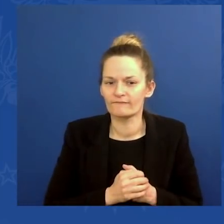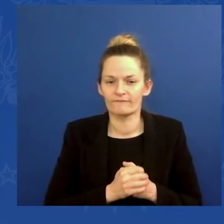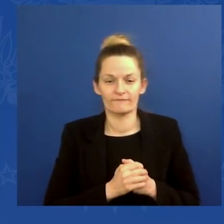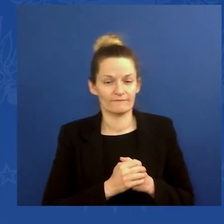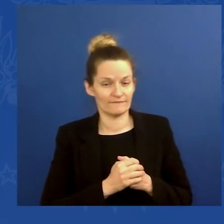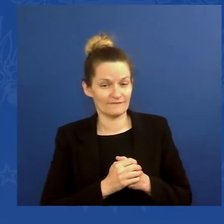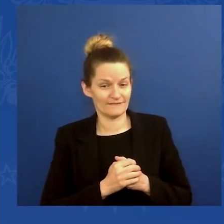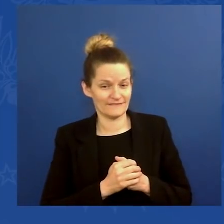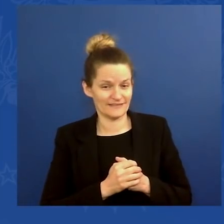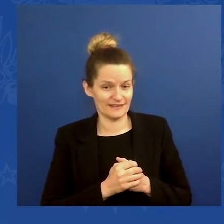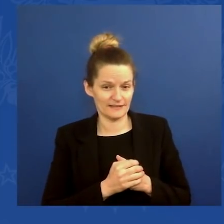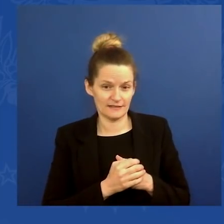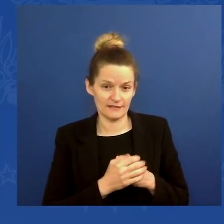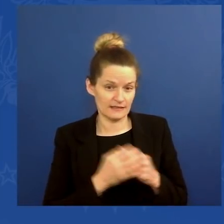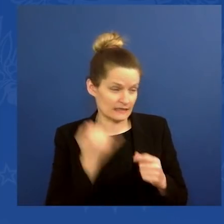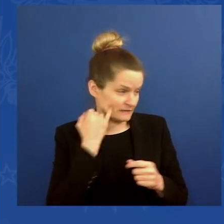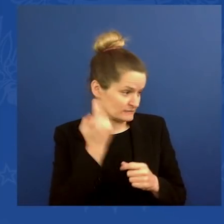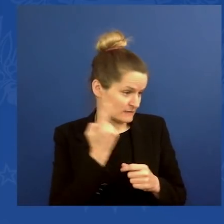"I don't -- I'm not sure." Anyway.